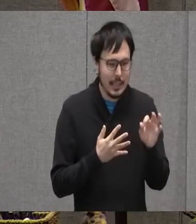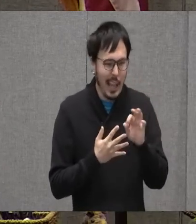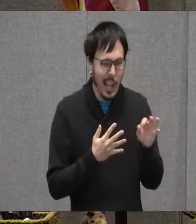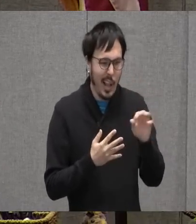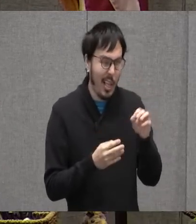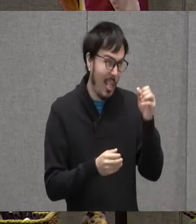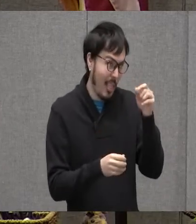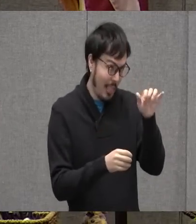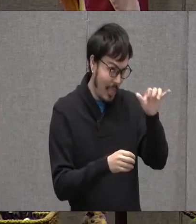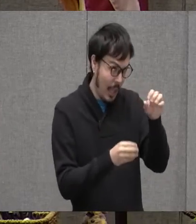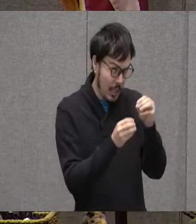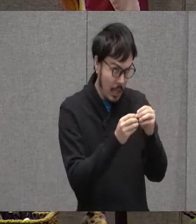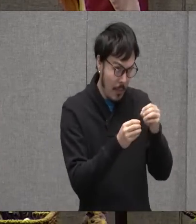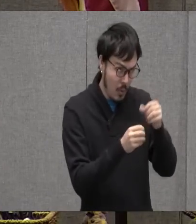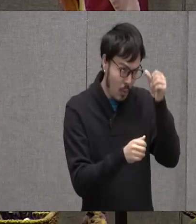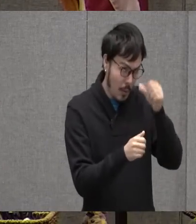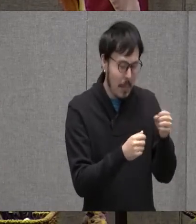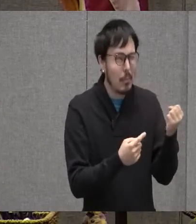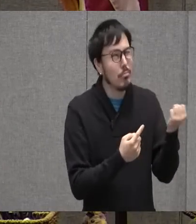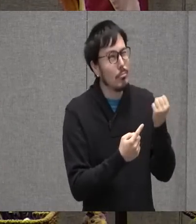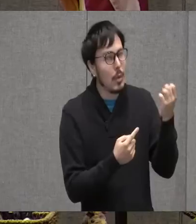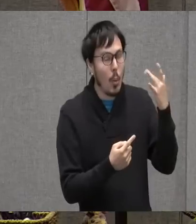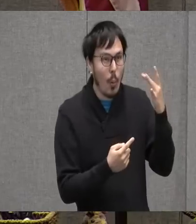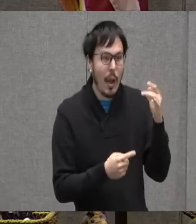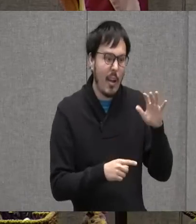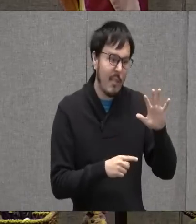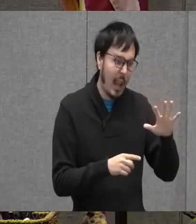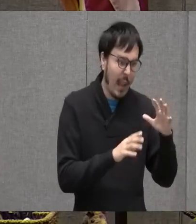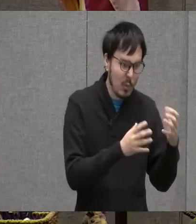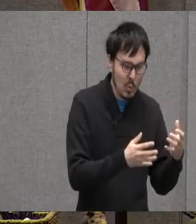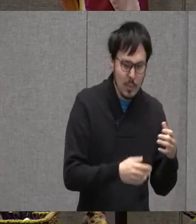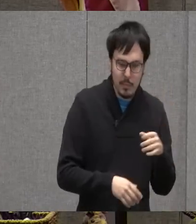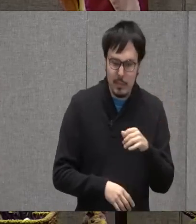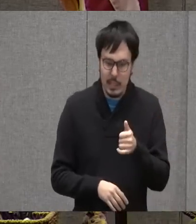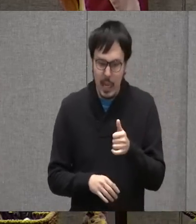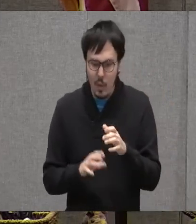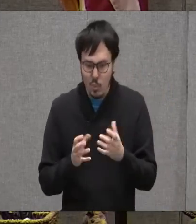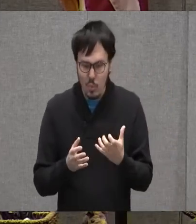maybe because it's fives or 10s or any other way